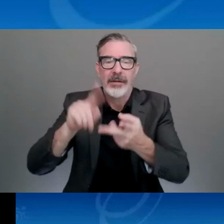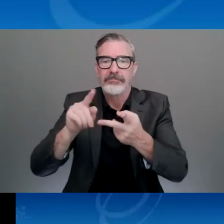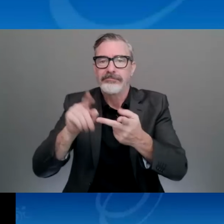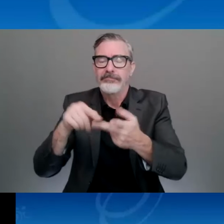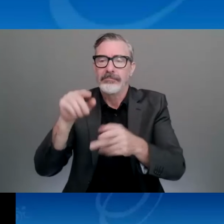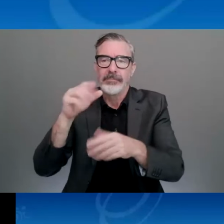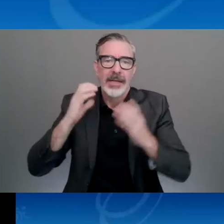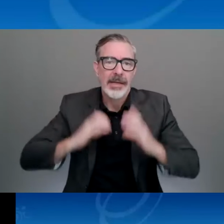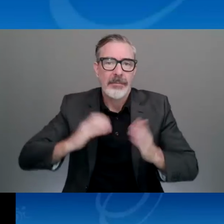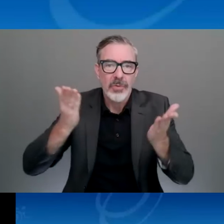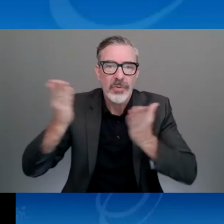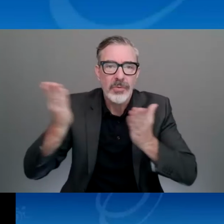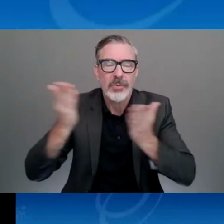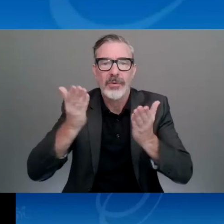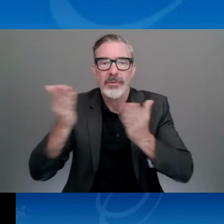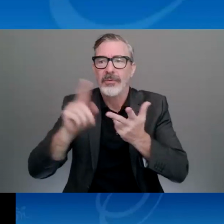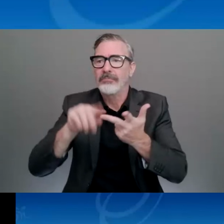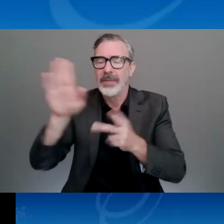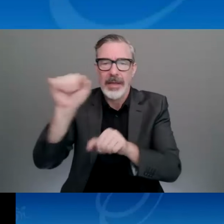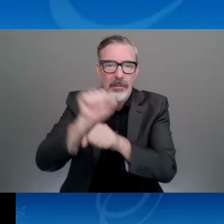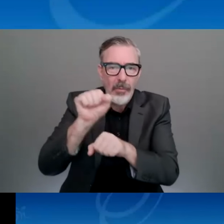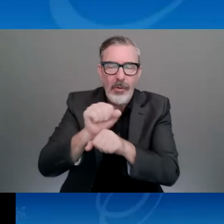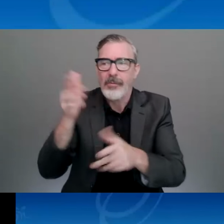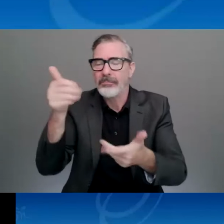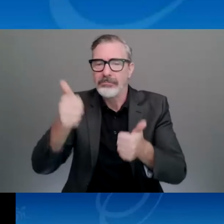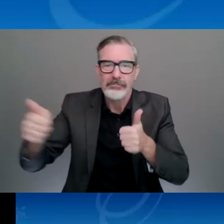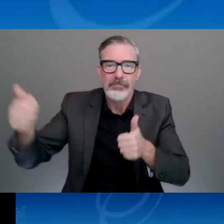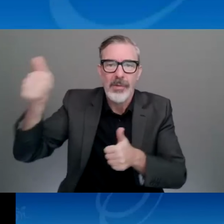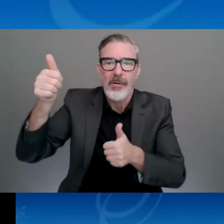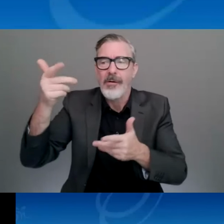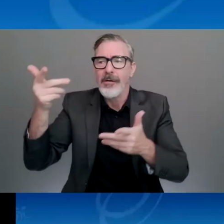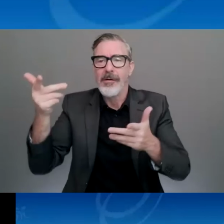Until we have that kind of coaching and until we do that systematically,